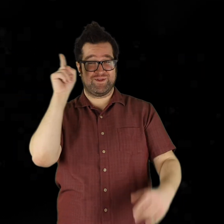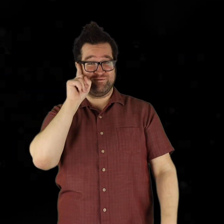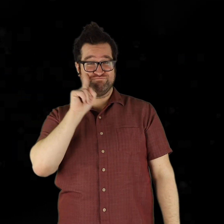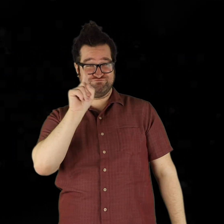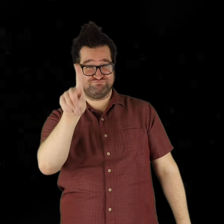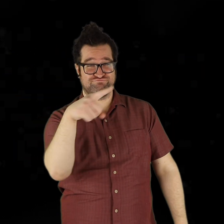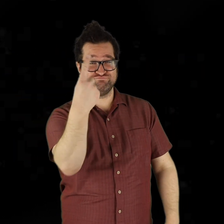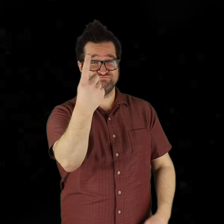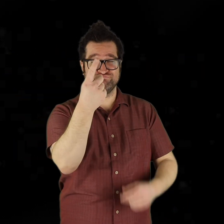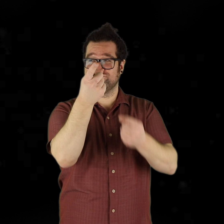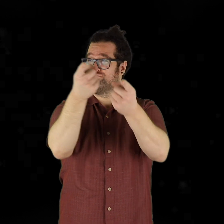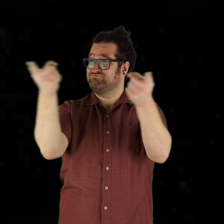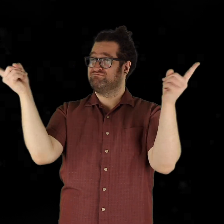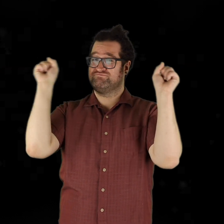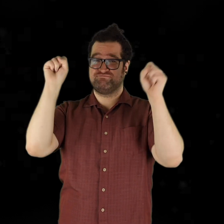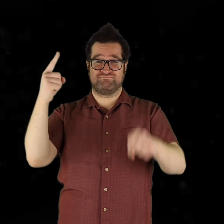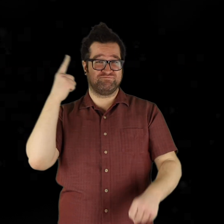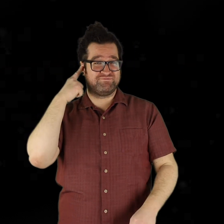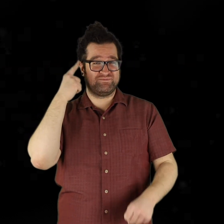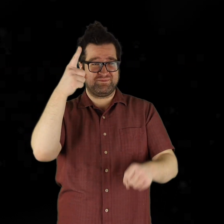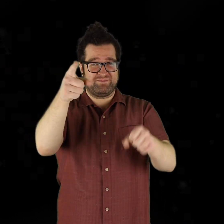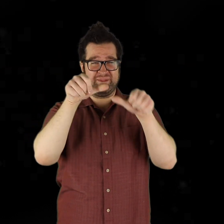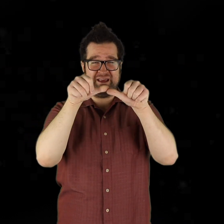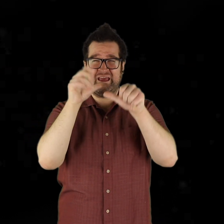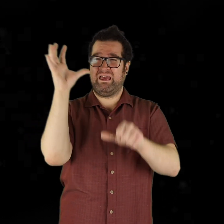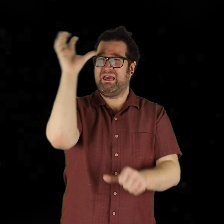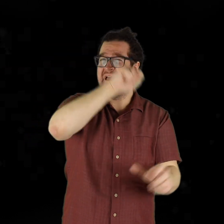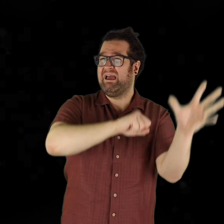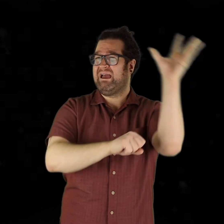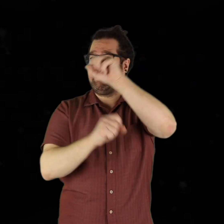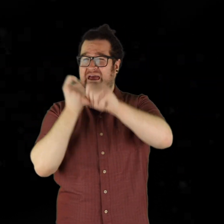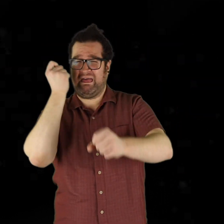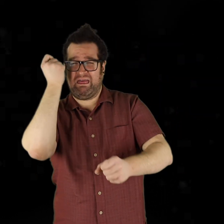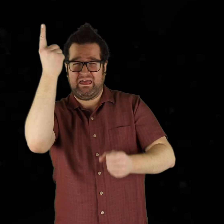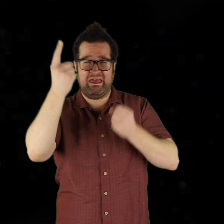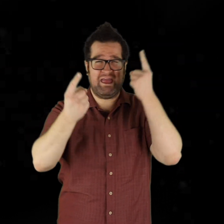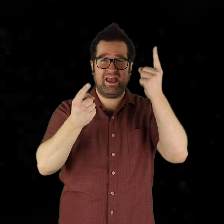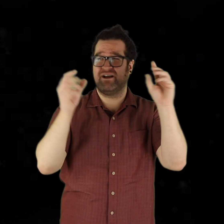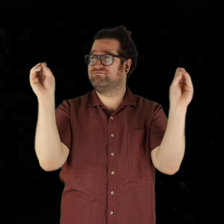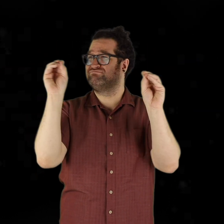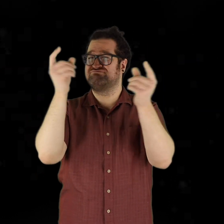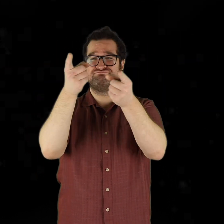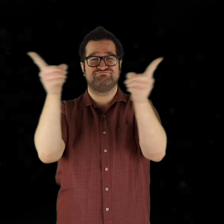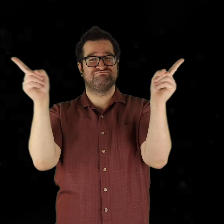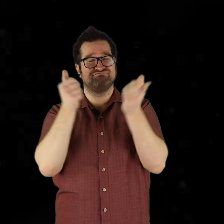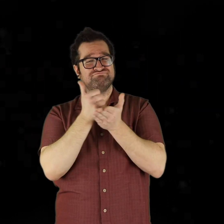What is it like to be deaf and alone In the company of those who can hear- And you only guess as you go along,